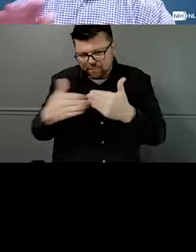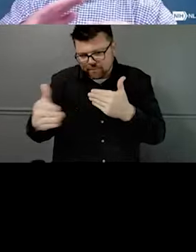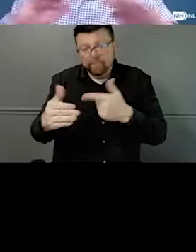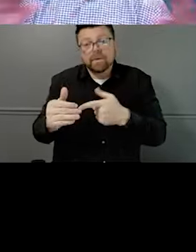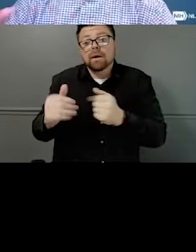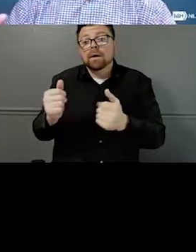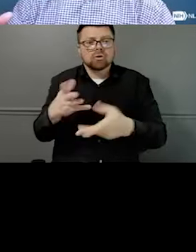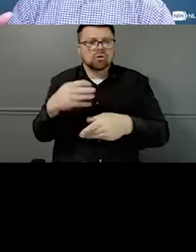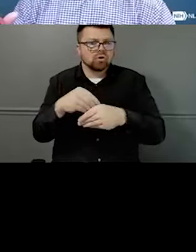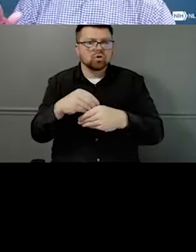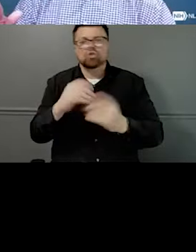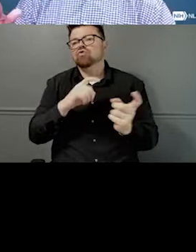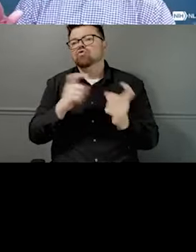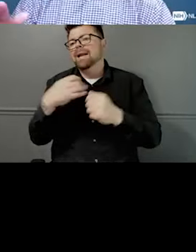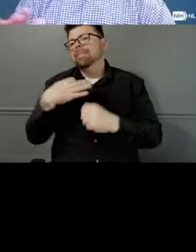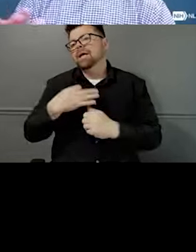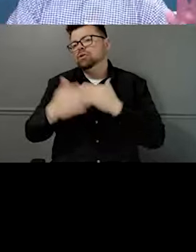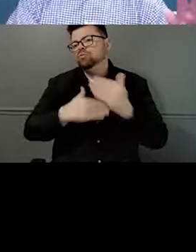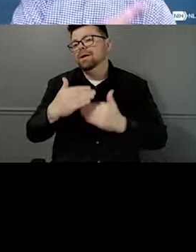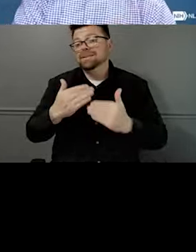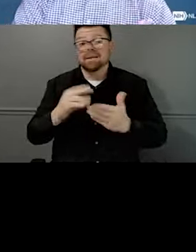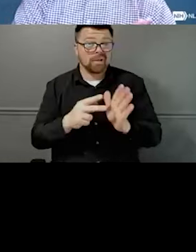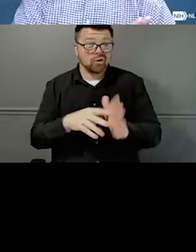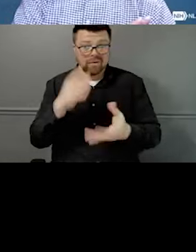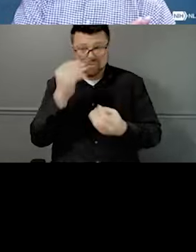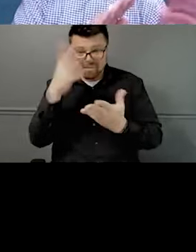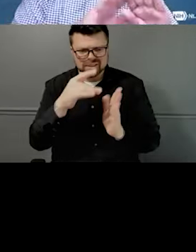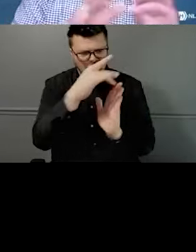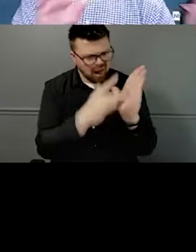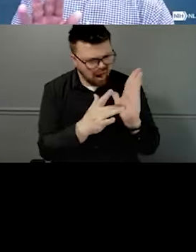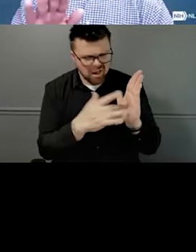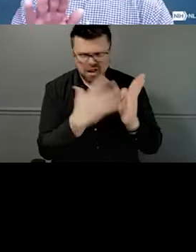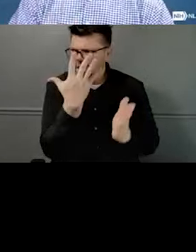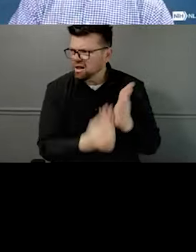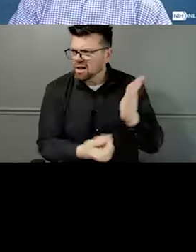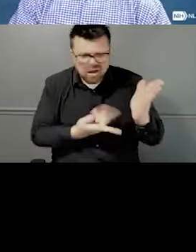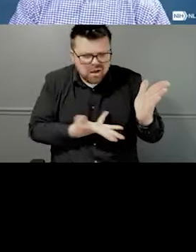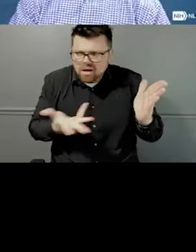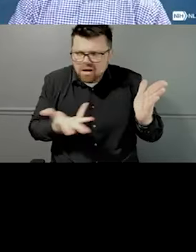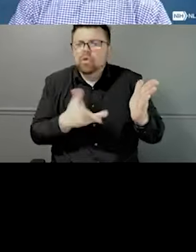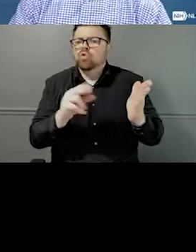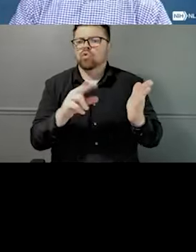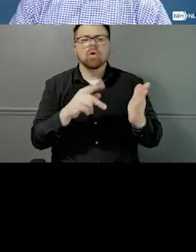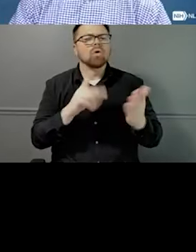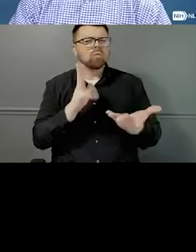You're not going to lose the information, it'll still be there. We'll keep both copies for you.